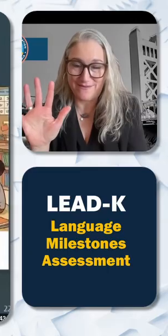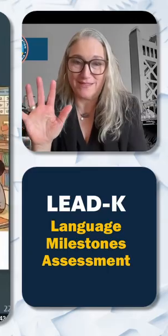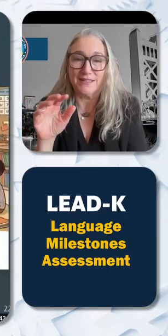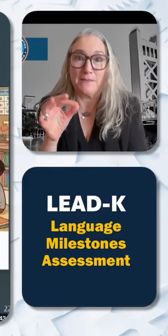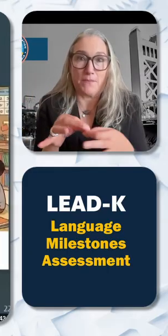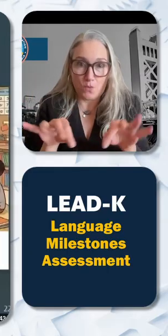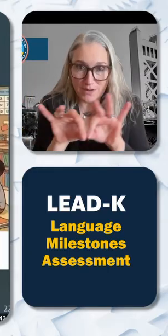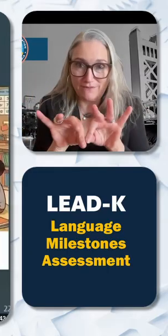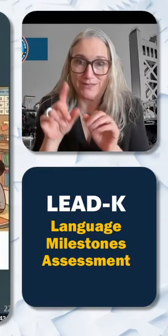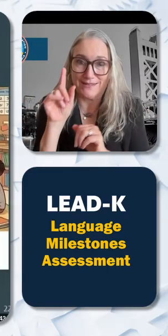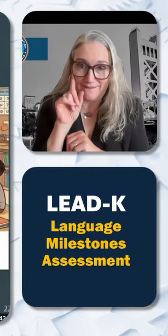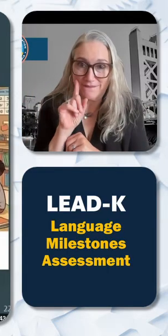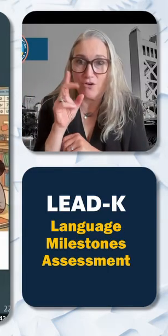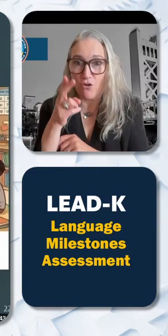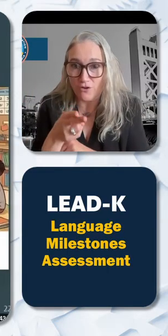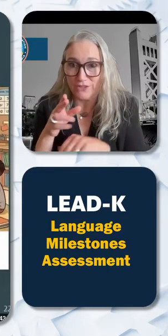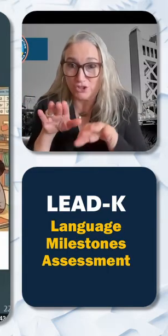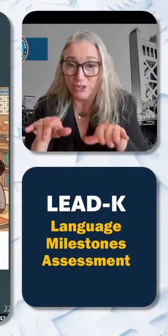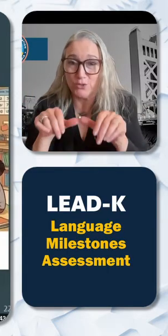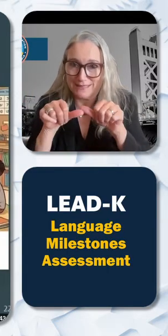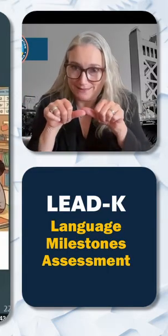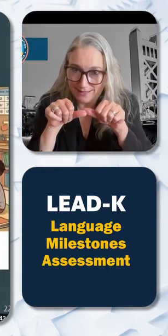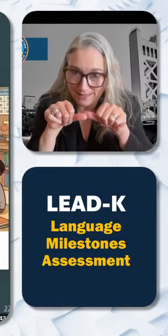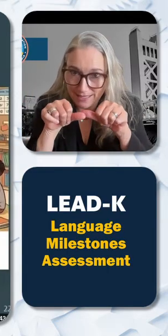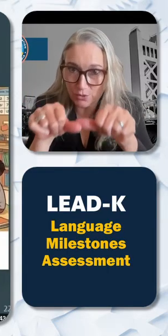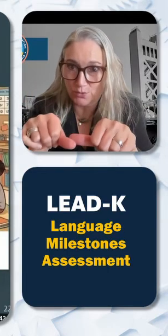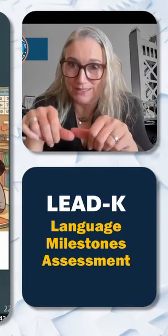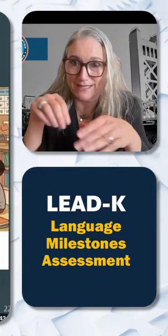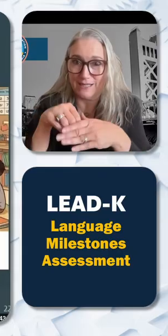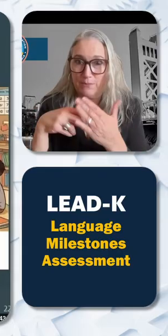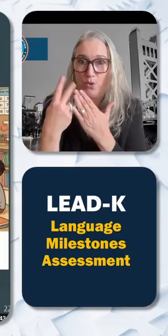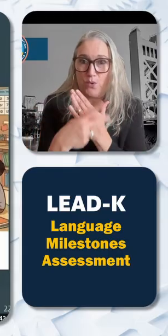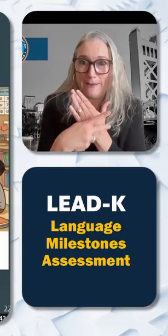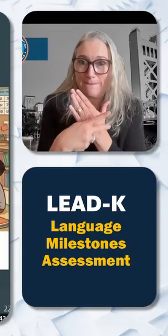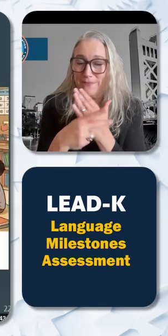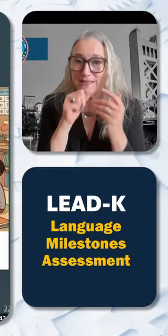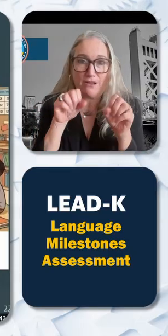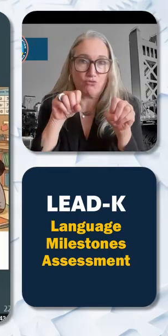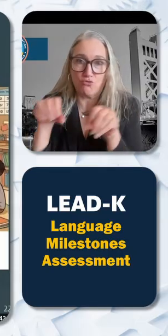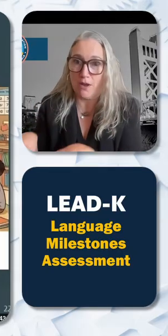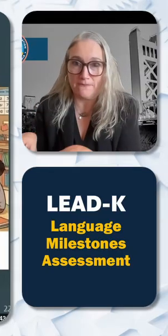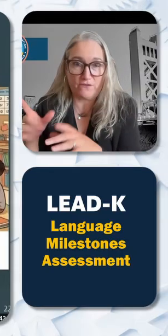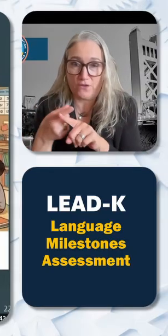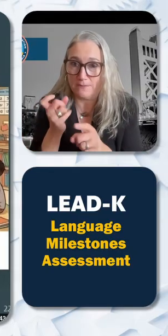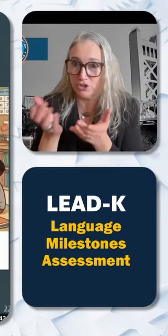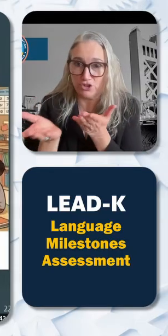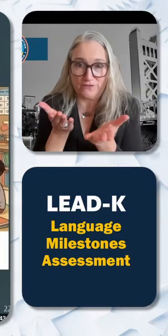So this is ages 3 to 5. And this is a really important stage for deaf and hard of hearing children to stay